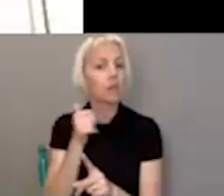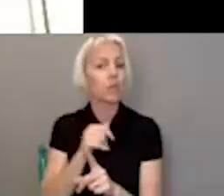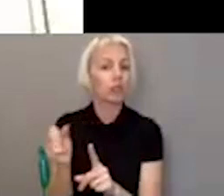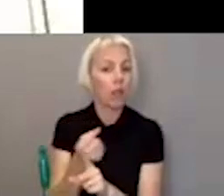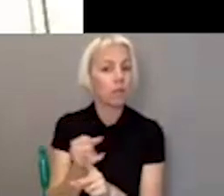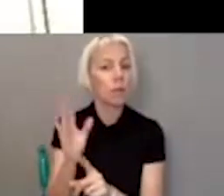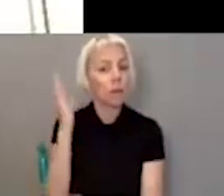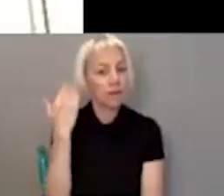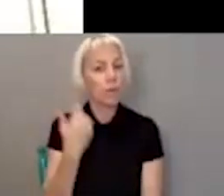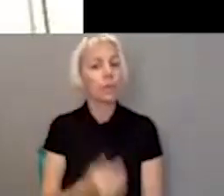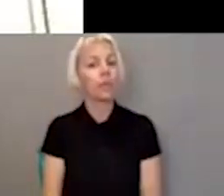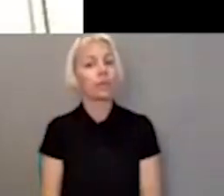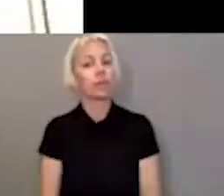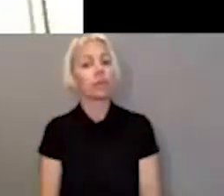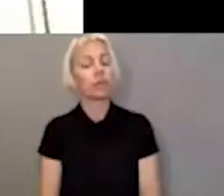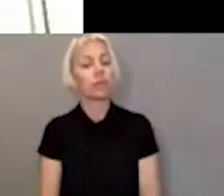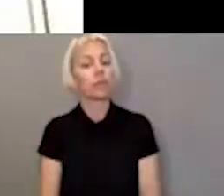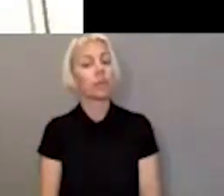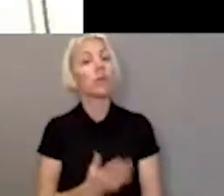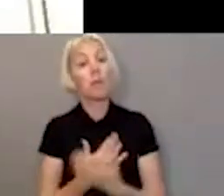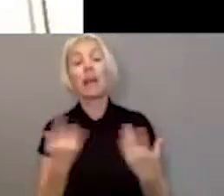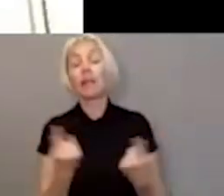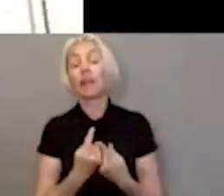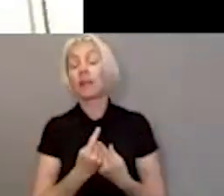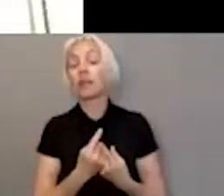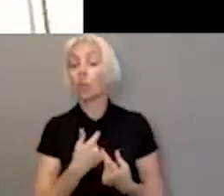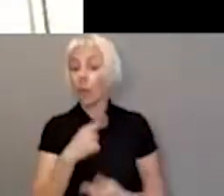and I certainly pay respect to our Australian of the Year Grace Tame and that in itself